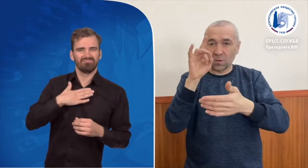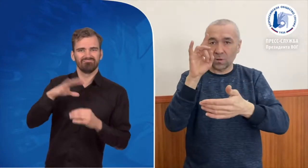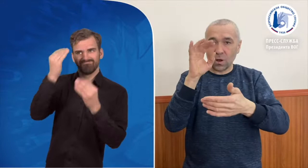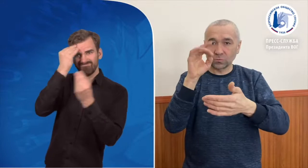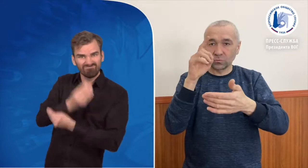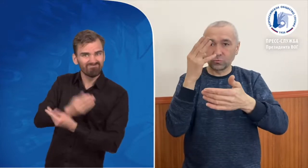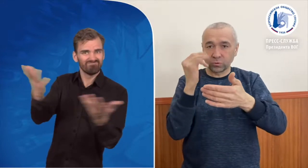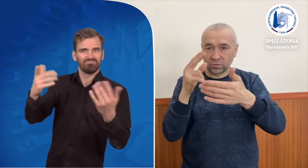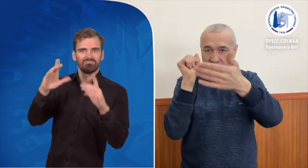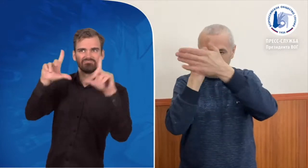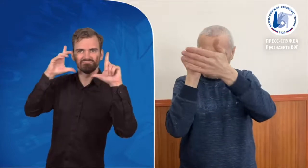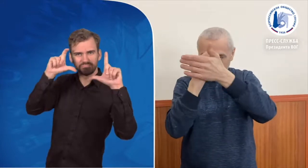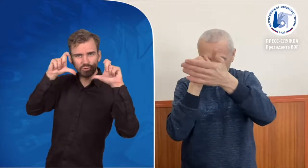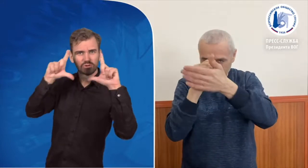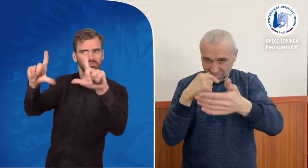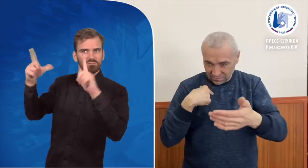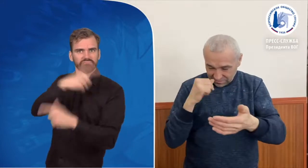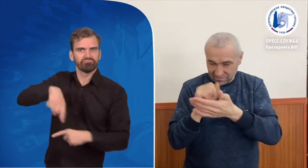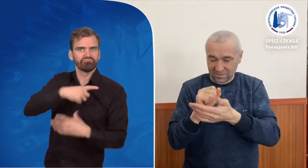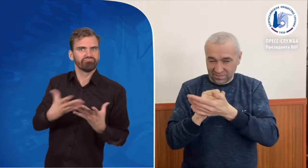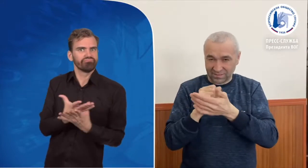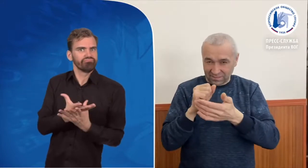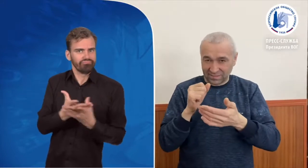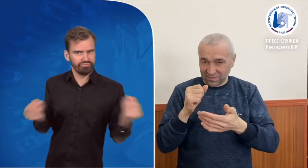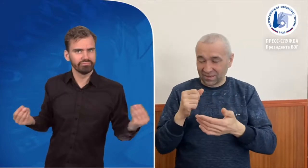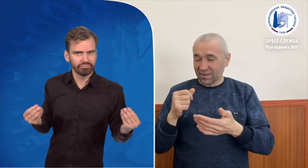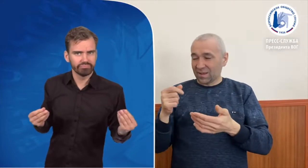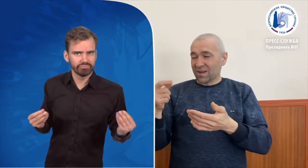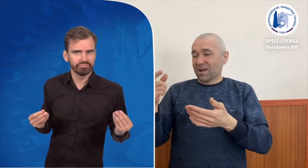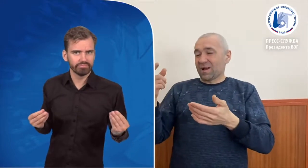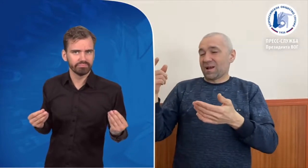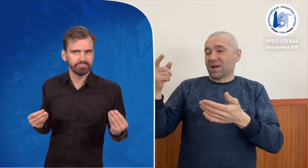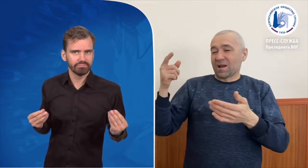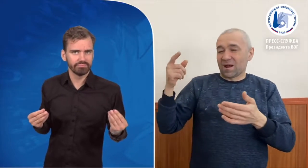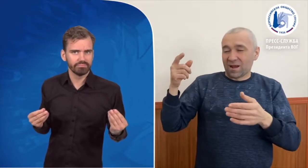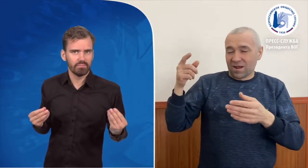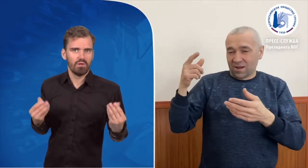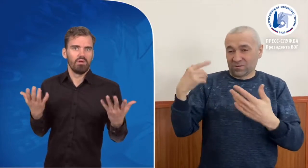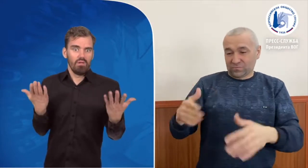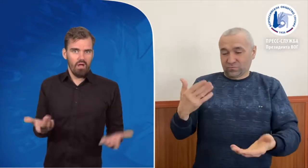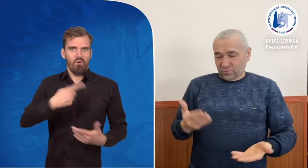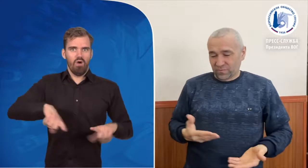The relatives were overjoyed. After all, they even filed a wanted list for us, gave announcements,